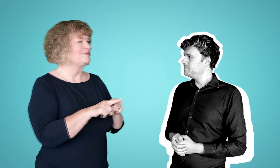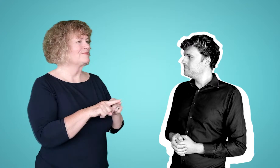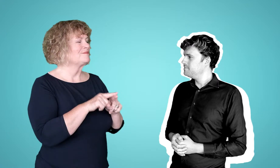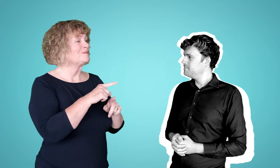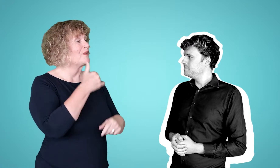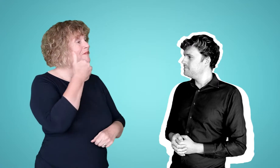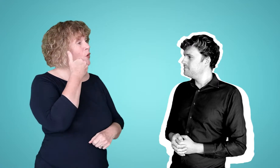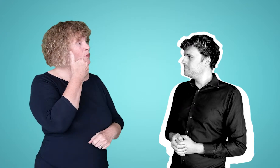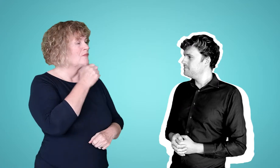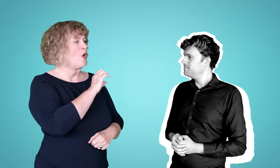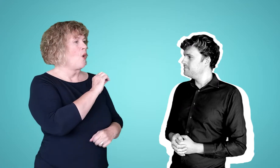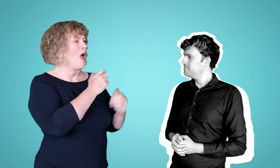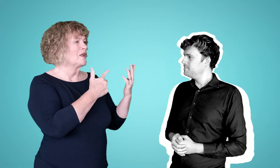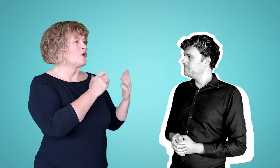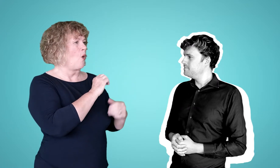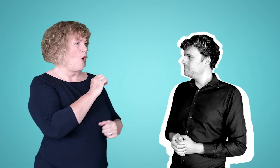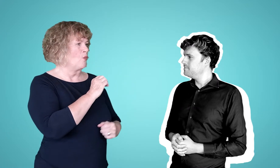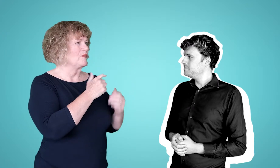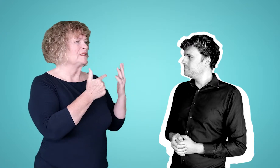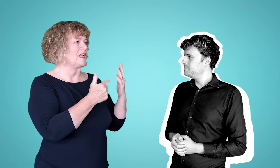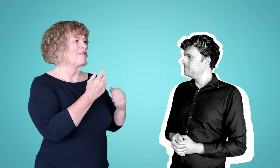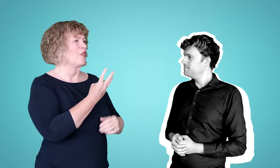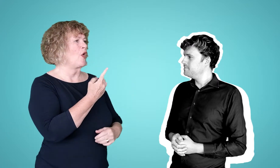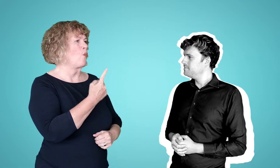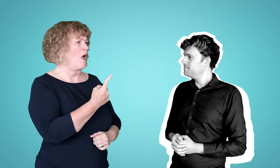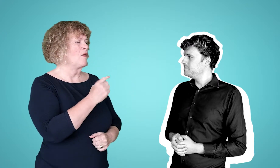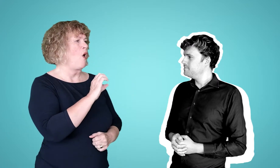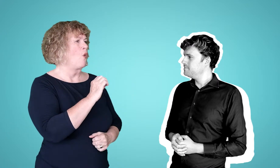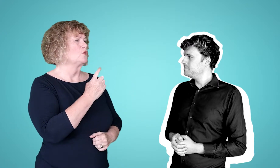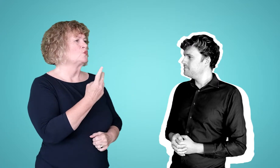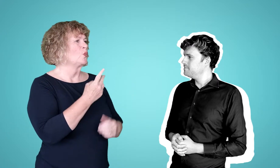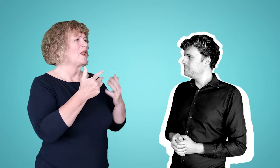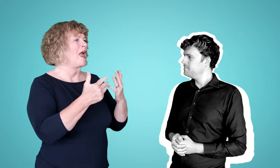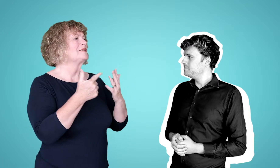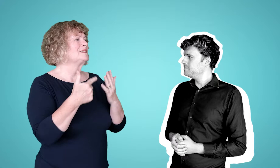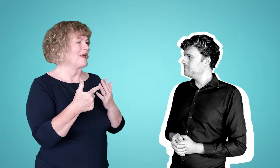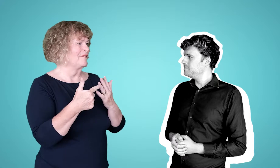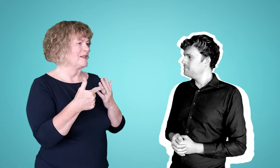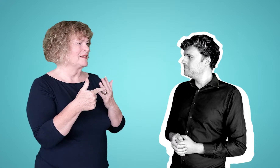Telephone 0800 731 0297